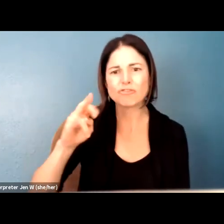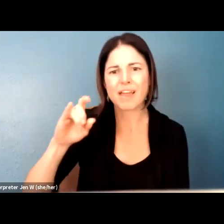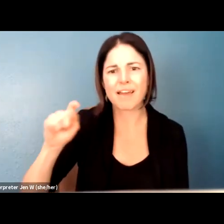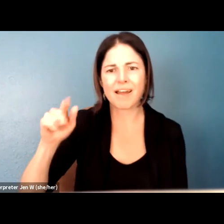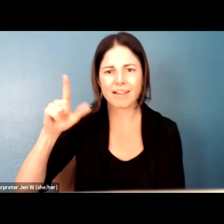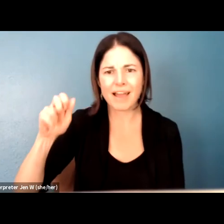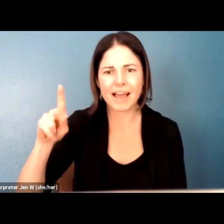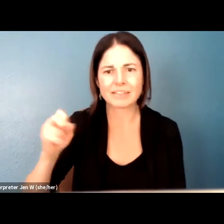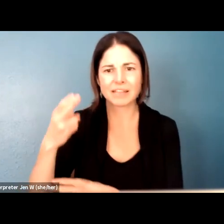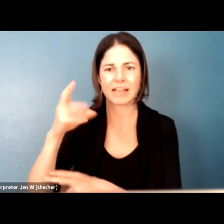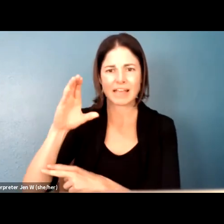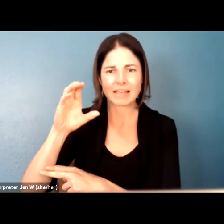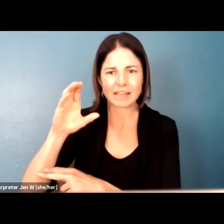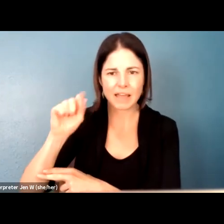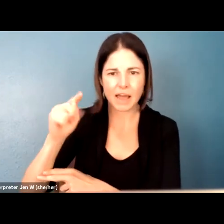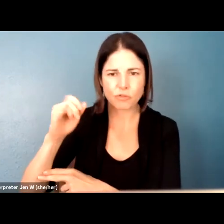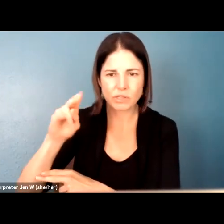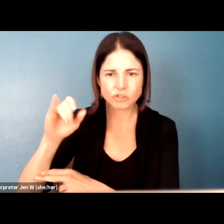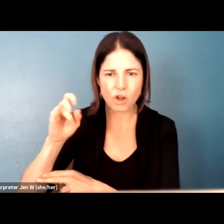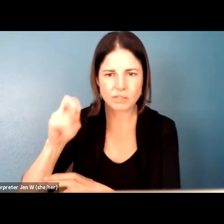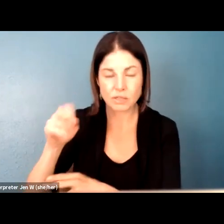Catherine Johnson, who's excellent extended us into the